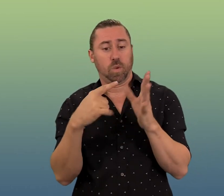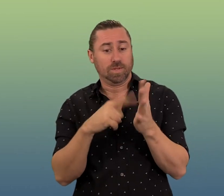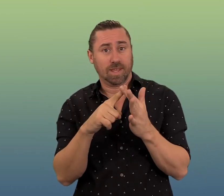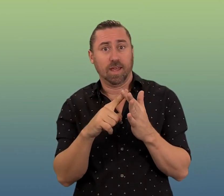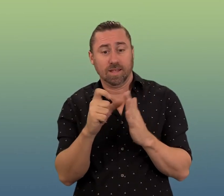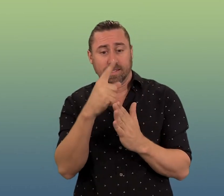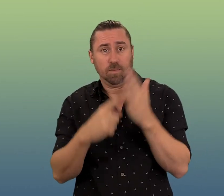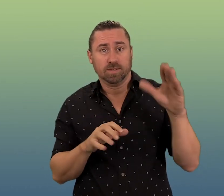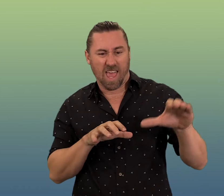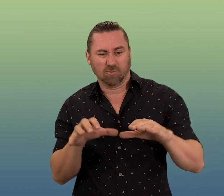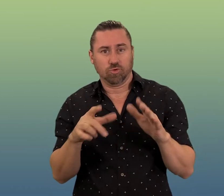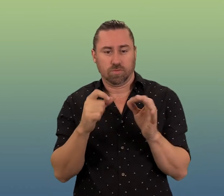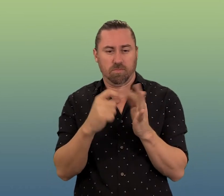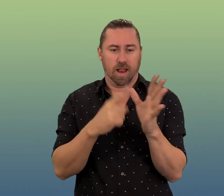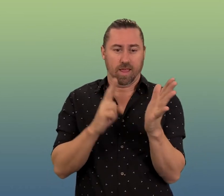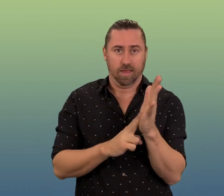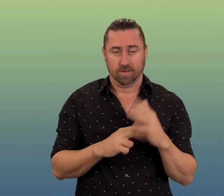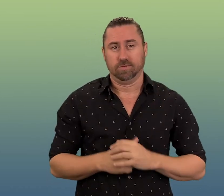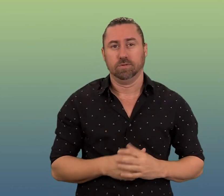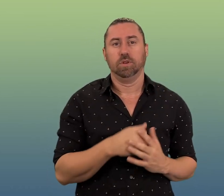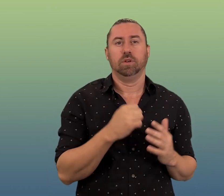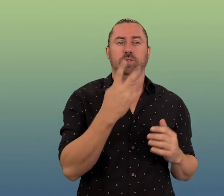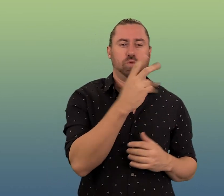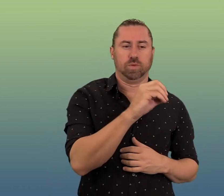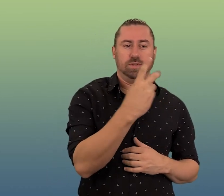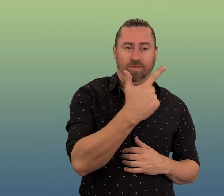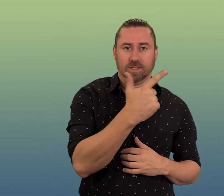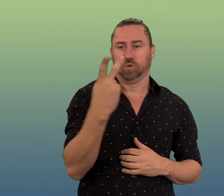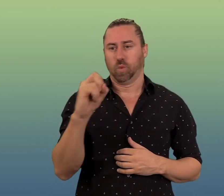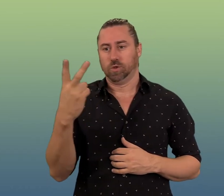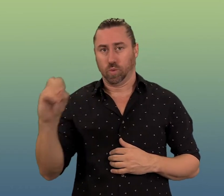State Disability Action Plan, 2017 to 2020,